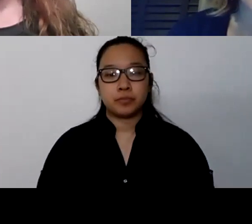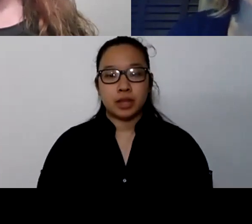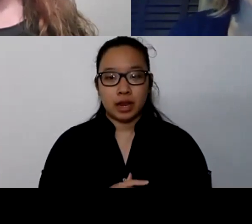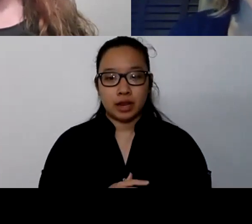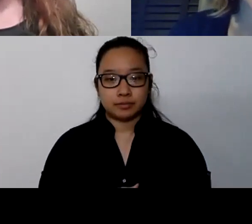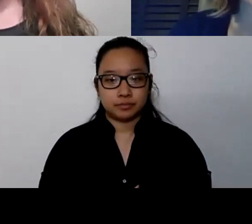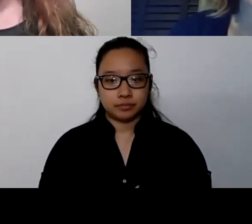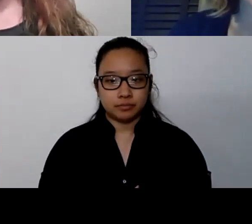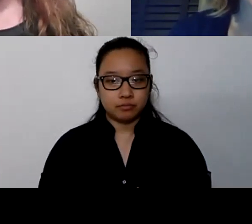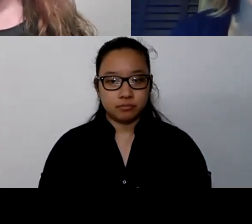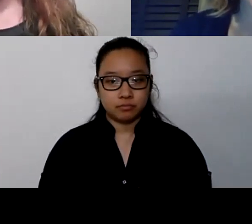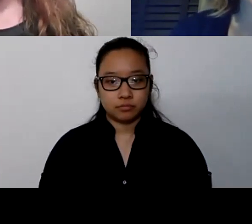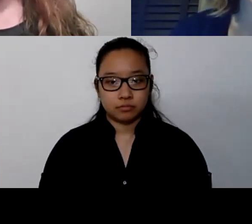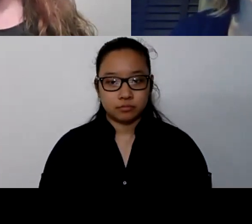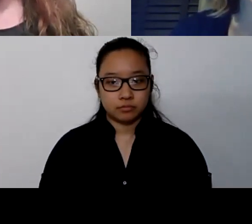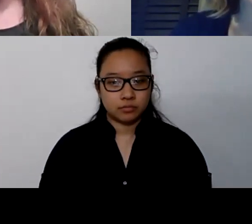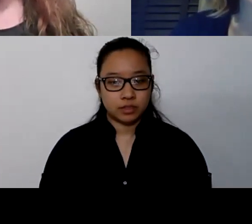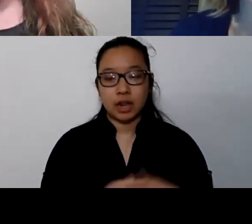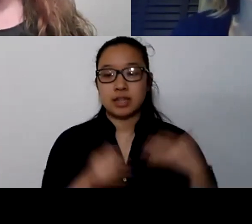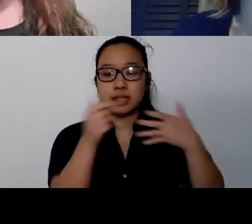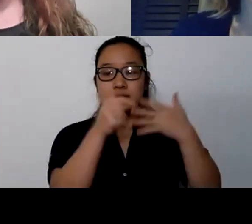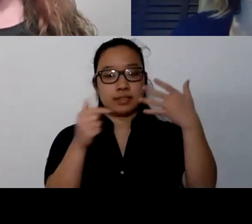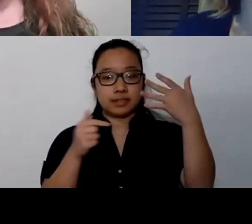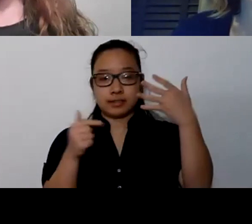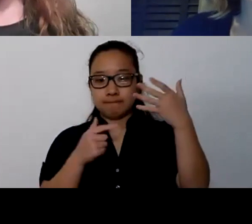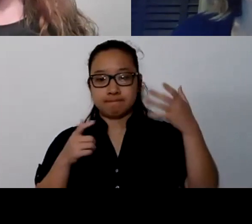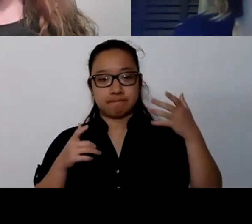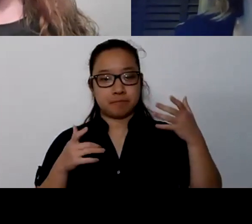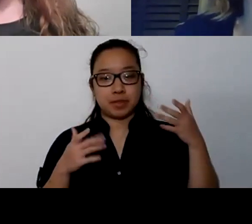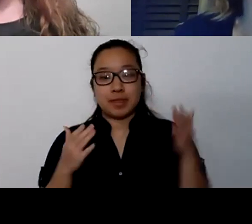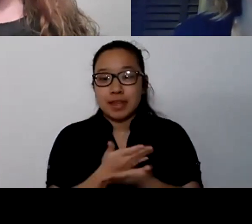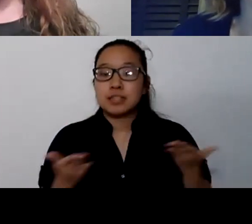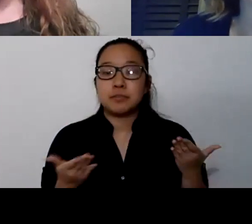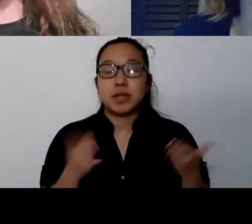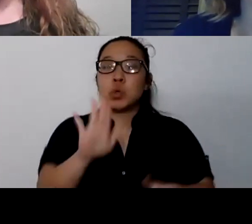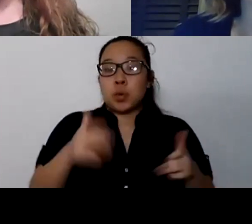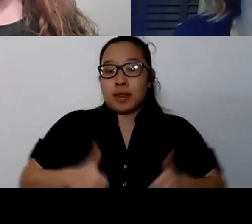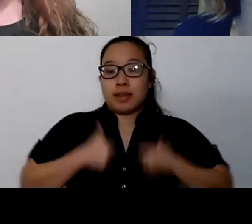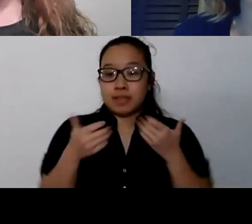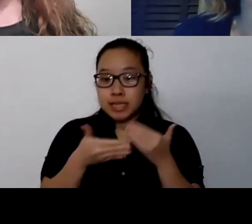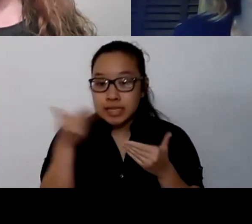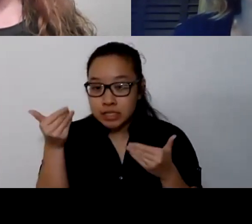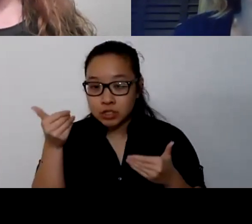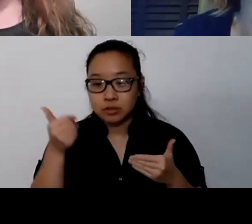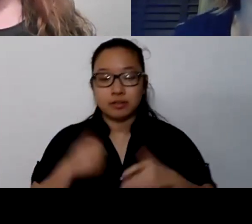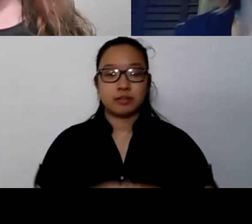a list of things to make it easier. So I think one of the areas that I'm really passionate about is getting into the mindfulness